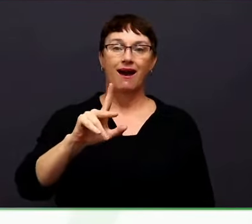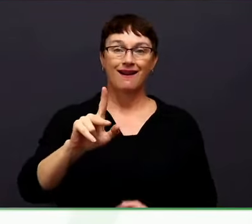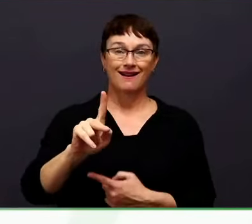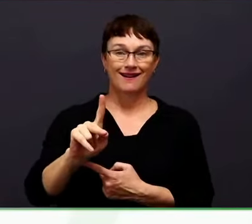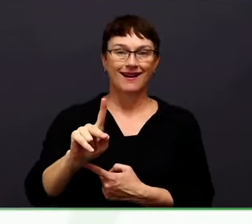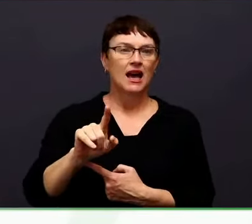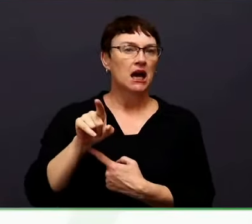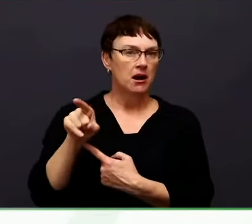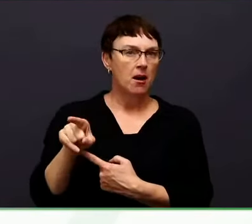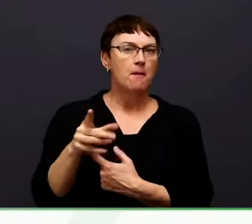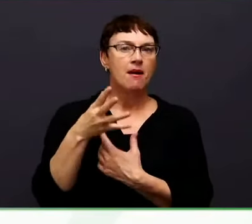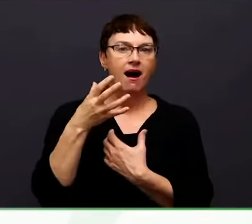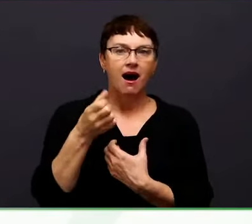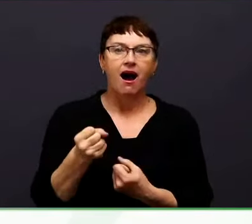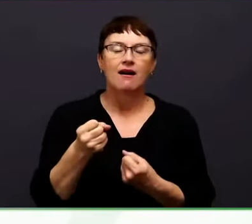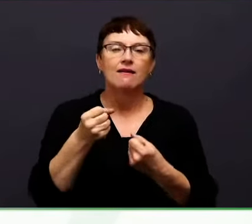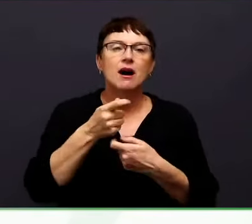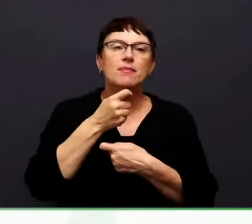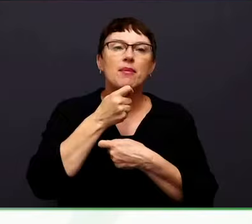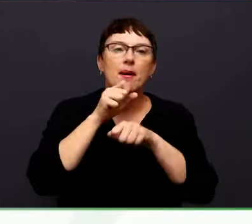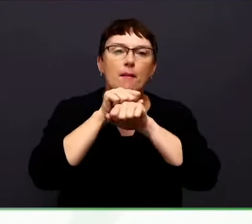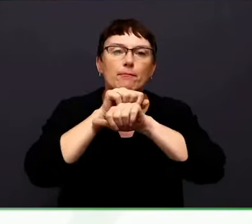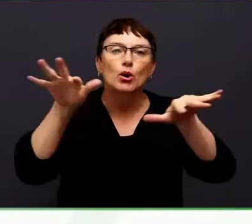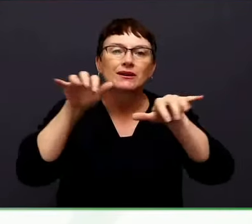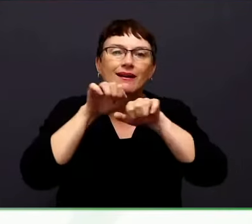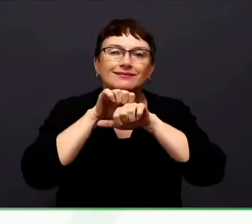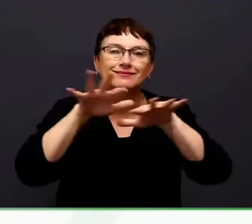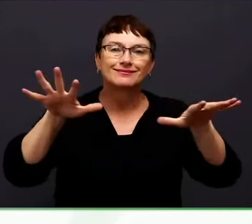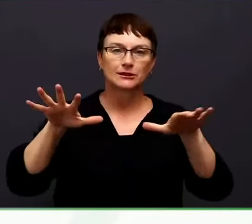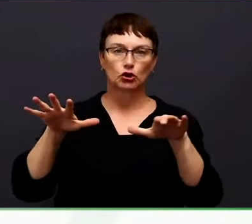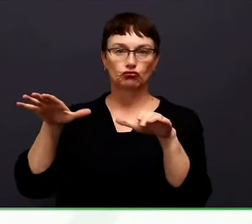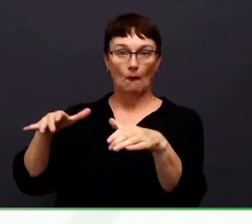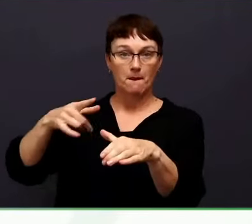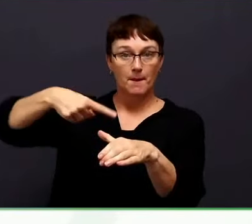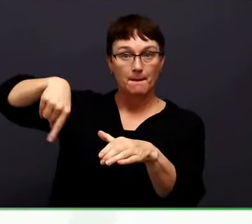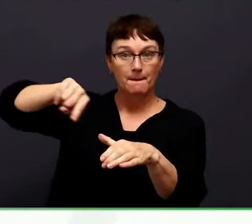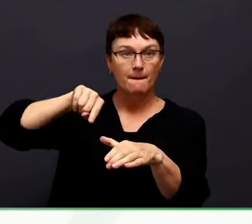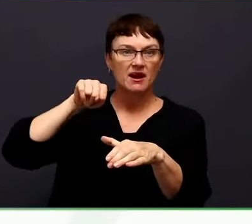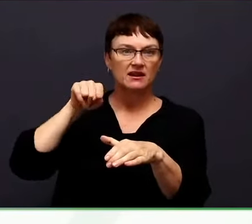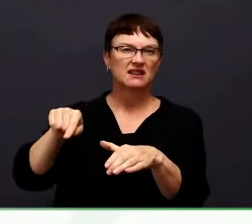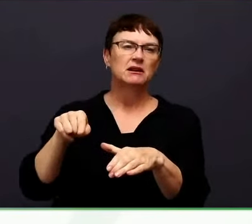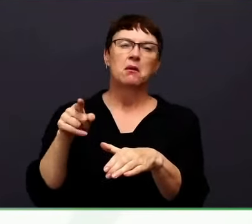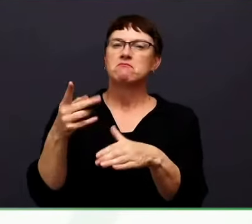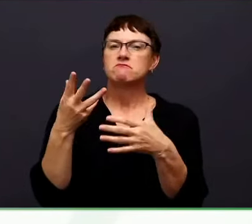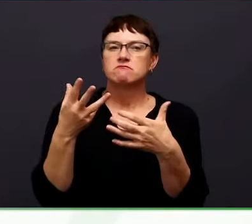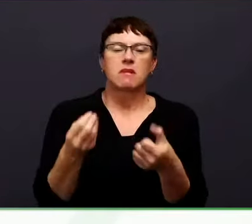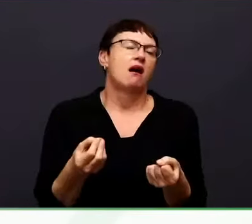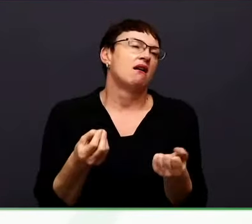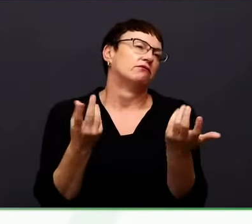the Coronavirus and other related issues for people with disabilities.